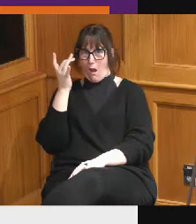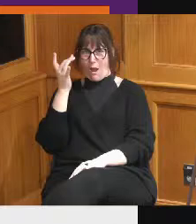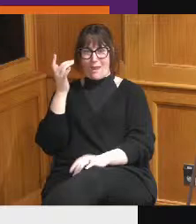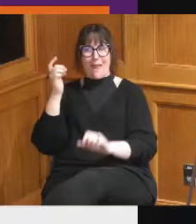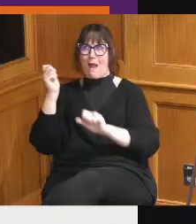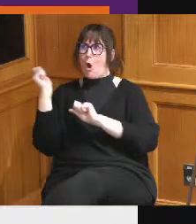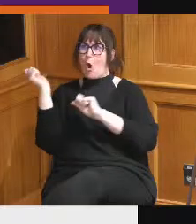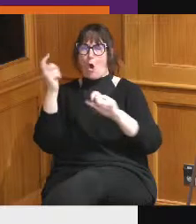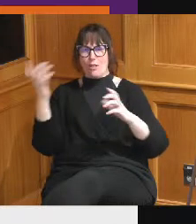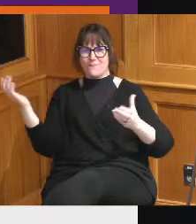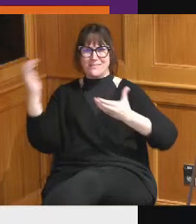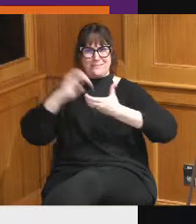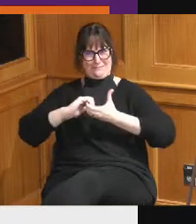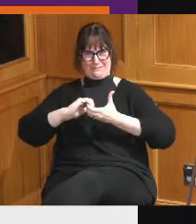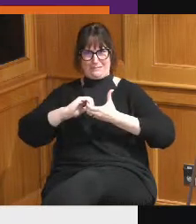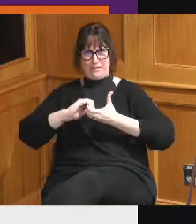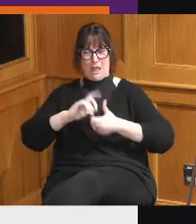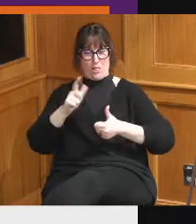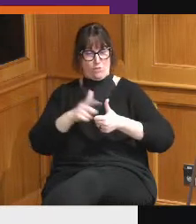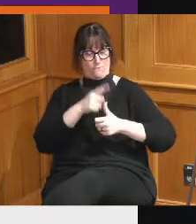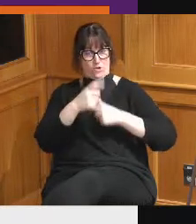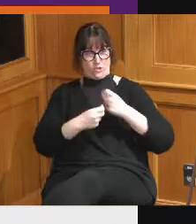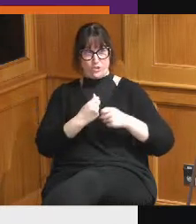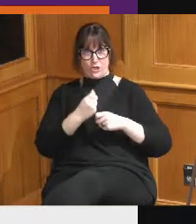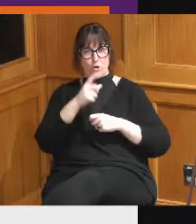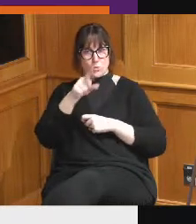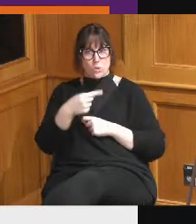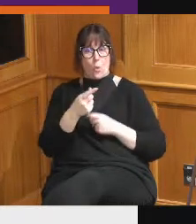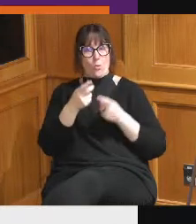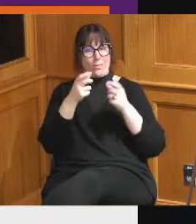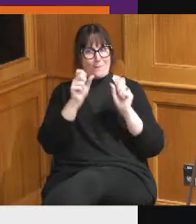but what happened in especially that first year was only possible because the county had upfront